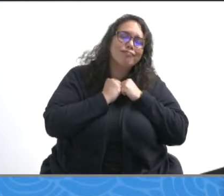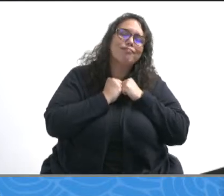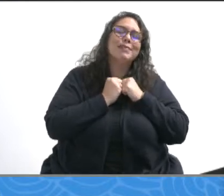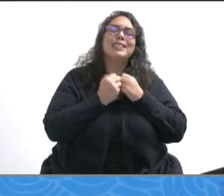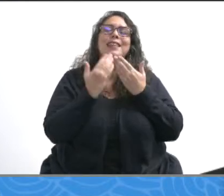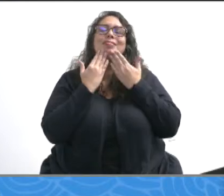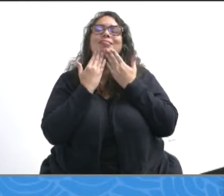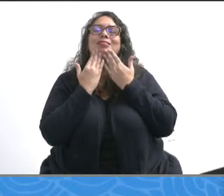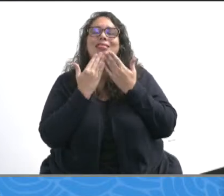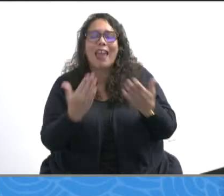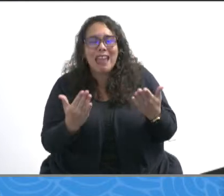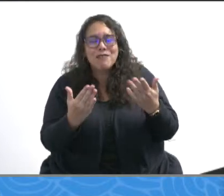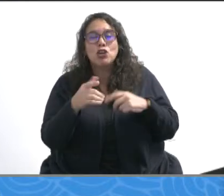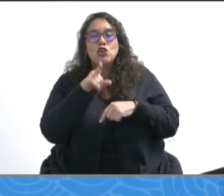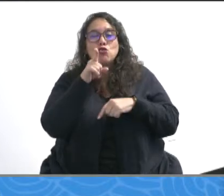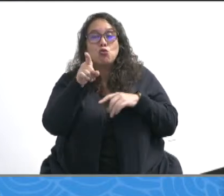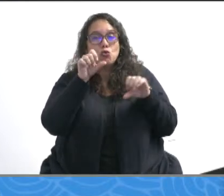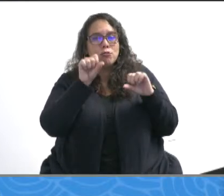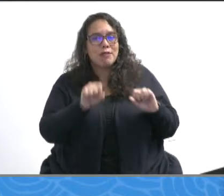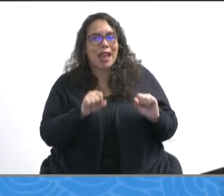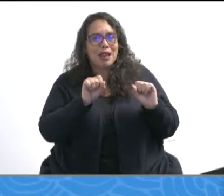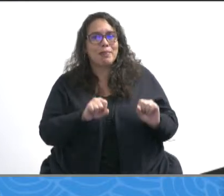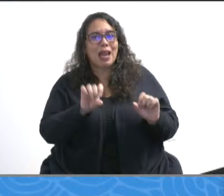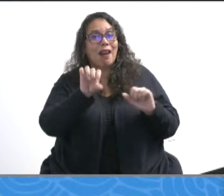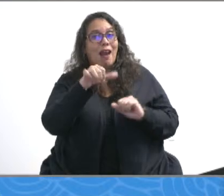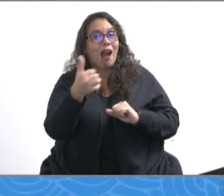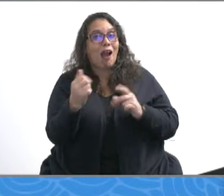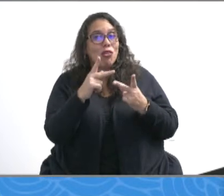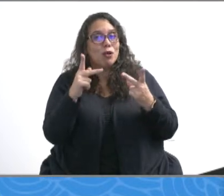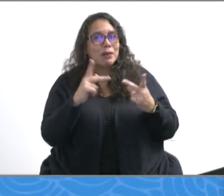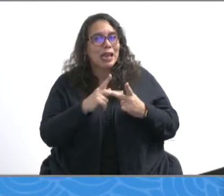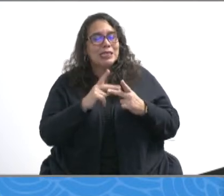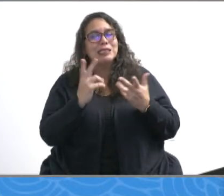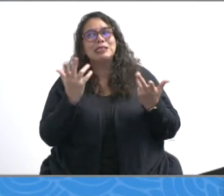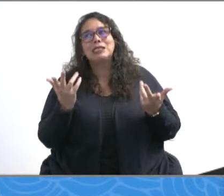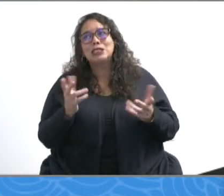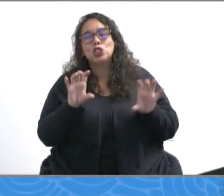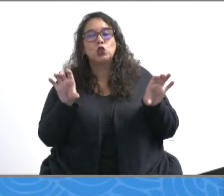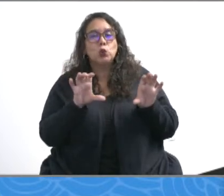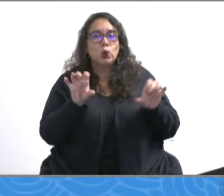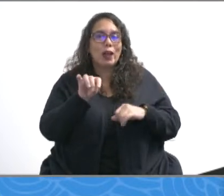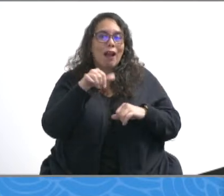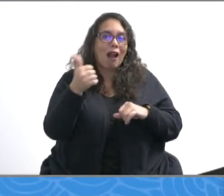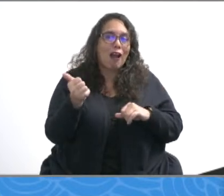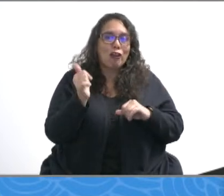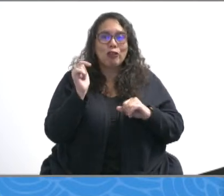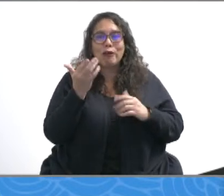and you've chosen to be here with us either this afternoon, or like I said, watching later on